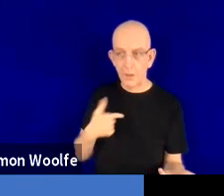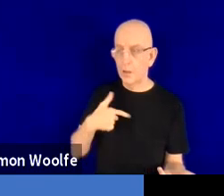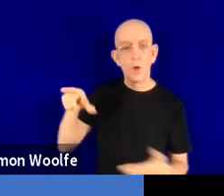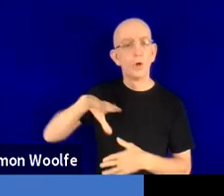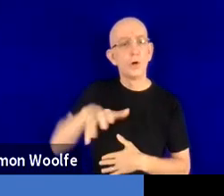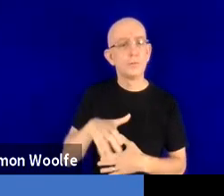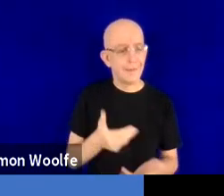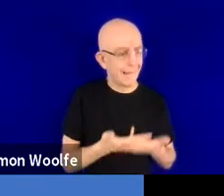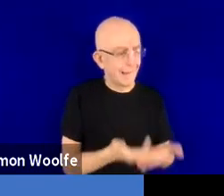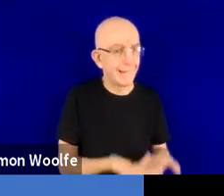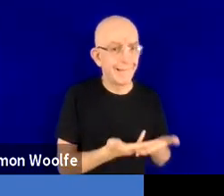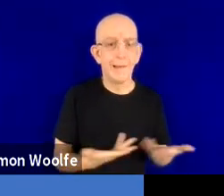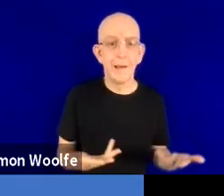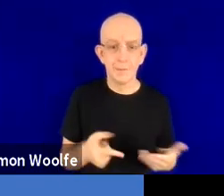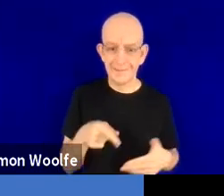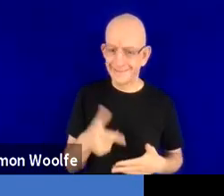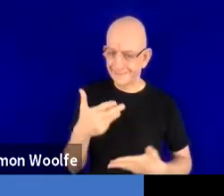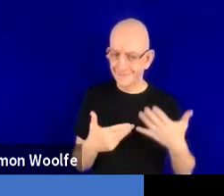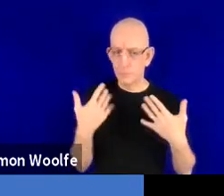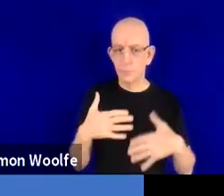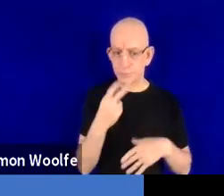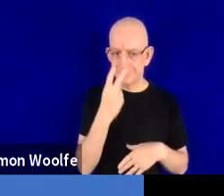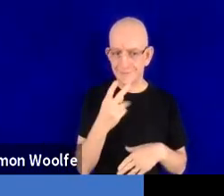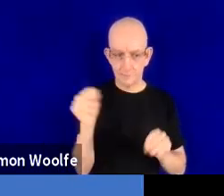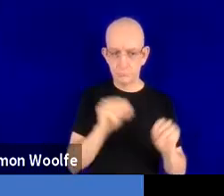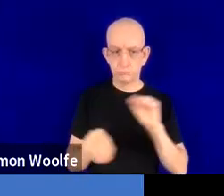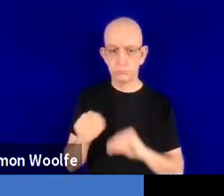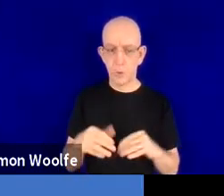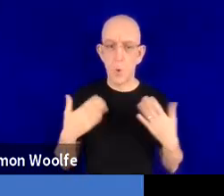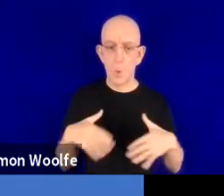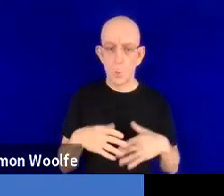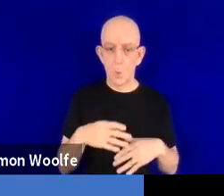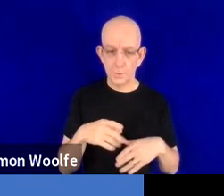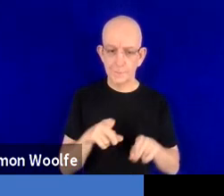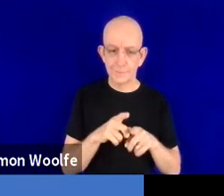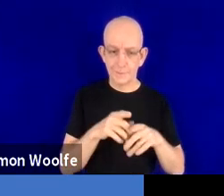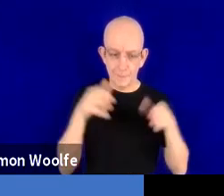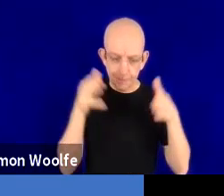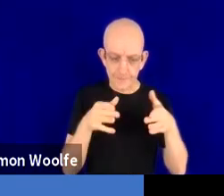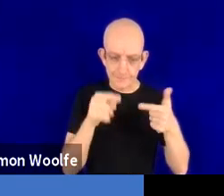disability specific social protection measures, those that specifically referred to a person with disability